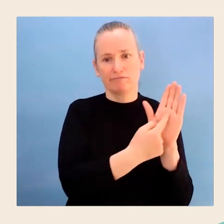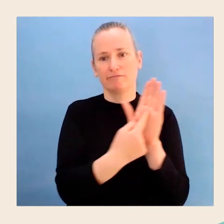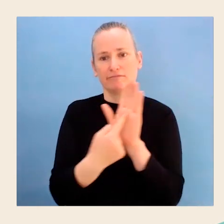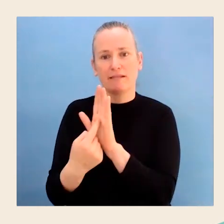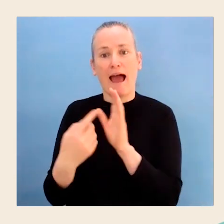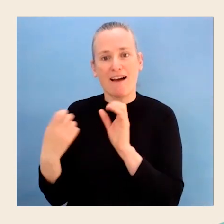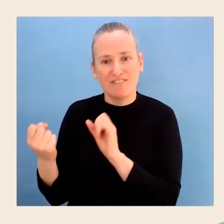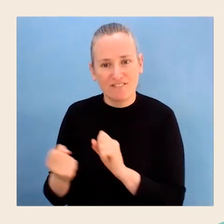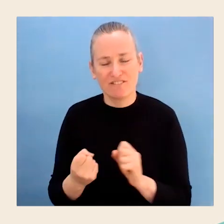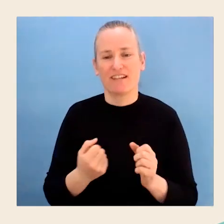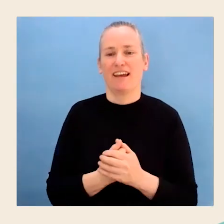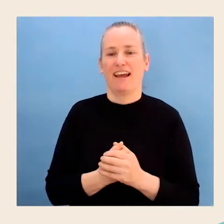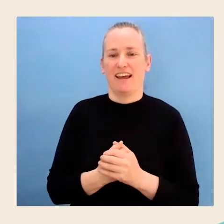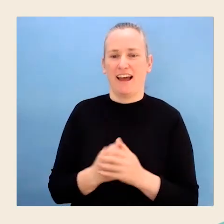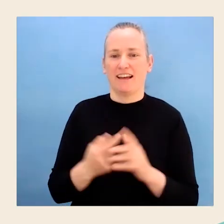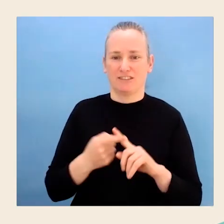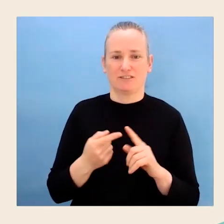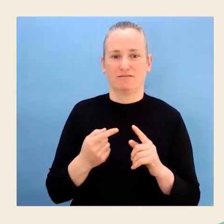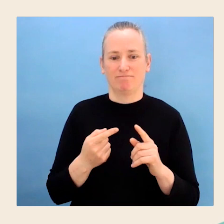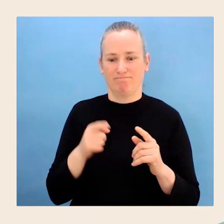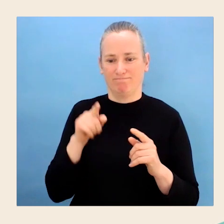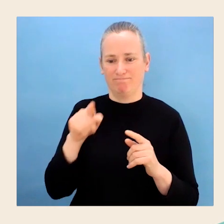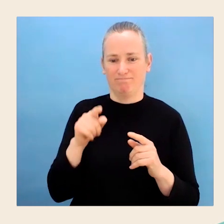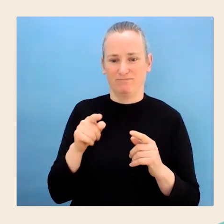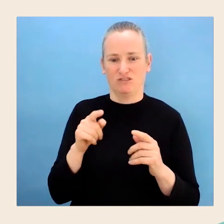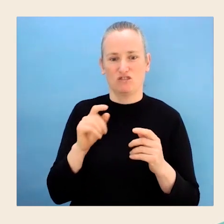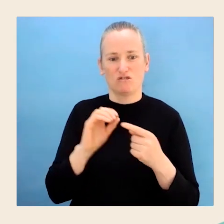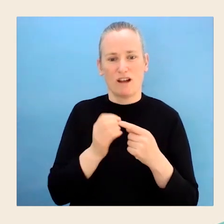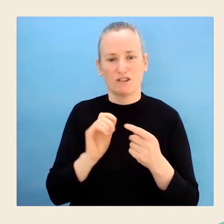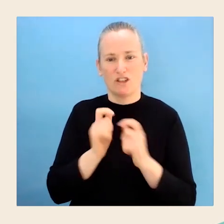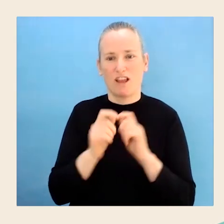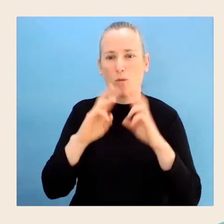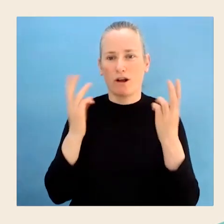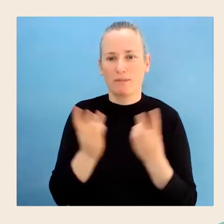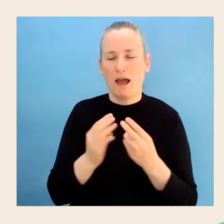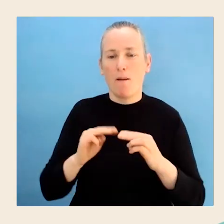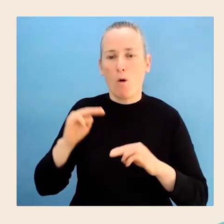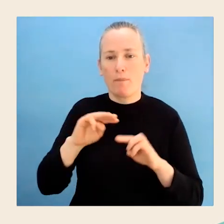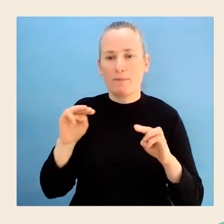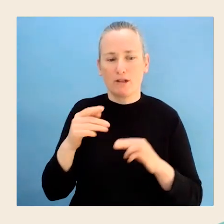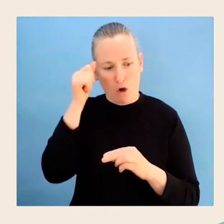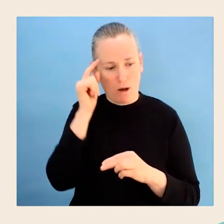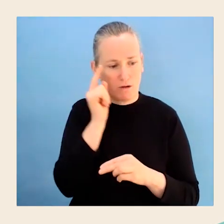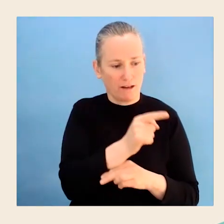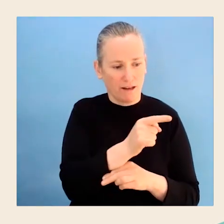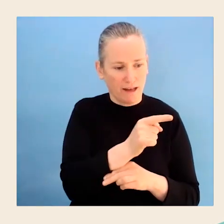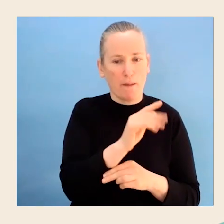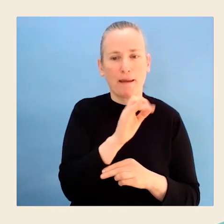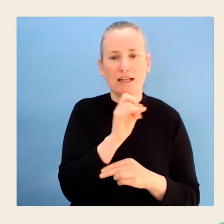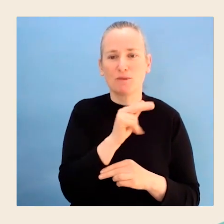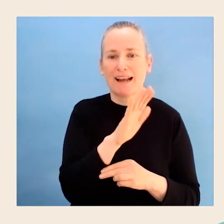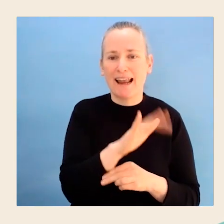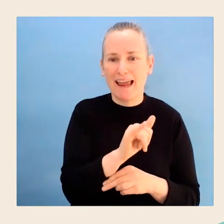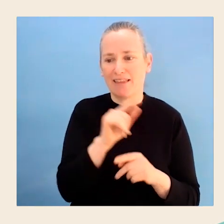and try to bring about a world where more people know about Benjamin Lay than they do about Mini-Me and more people know about Eliza Suggs